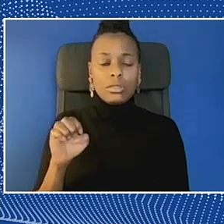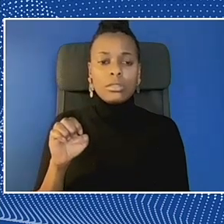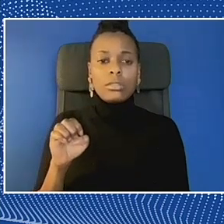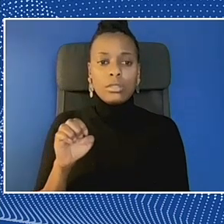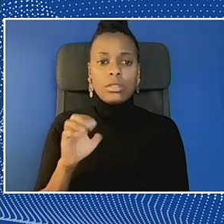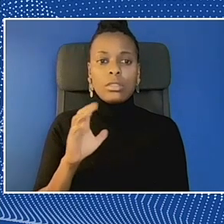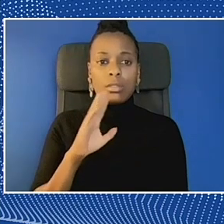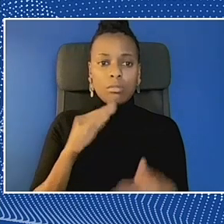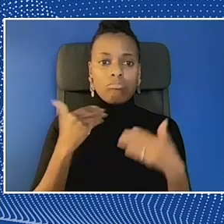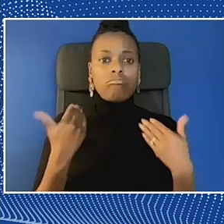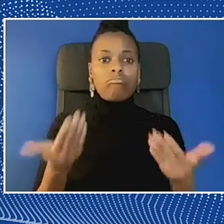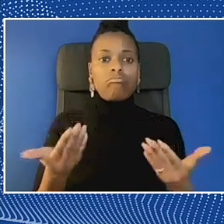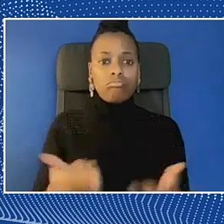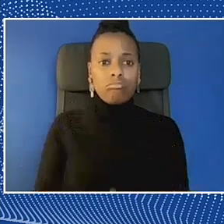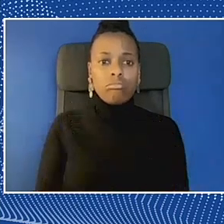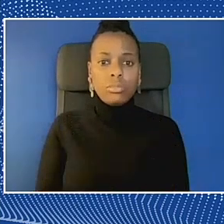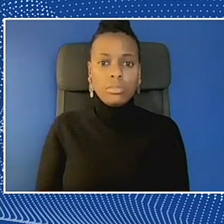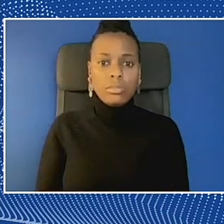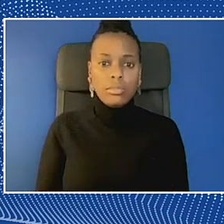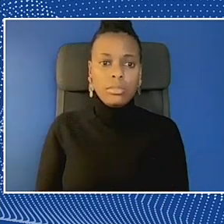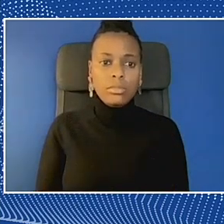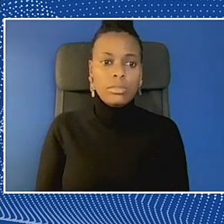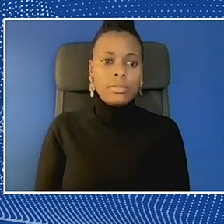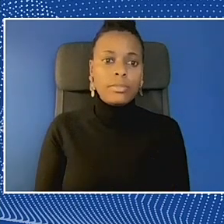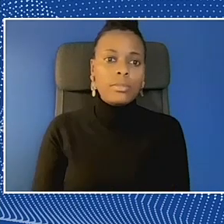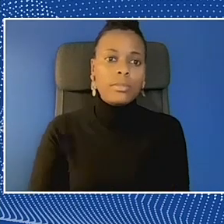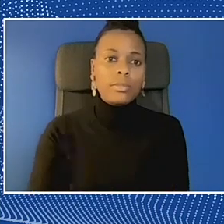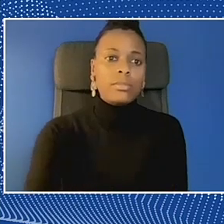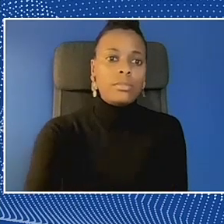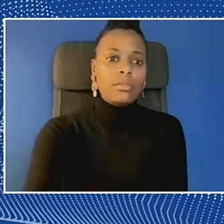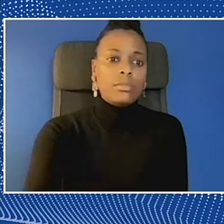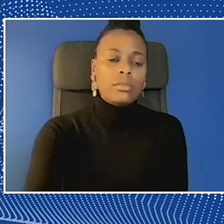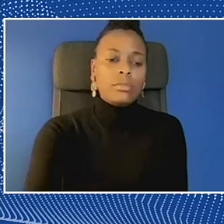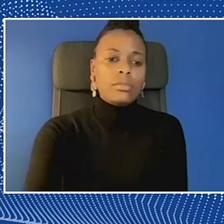from there. We can pause the live broadcast.